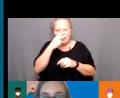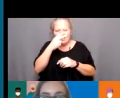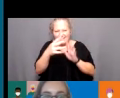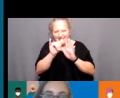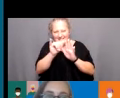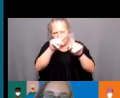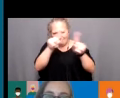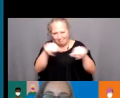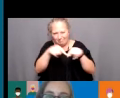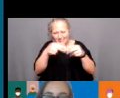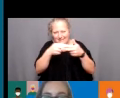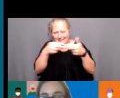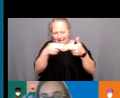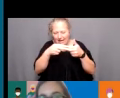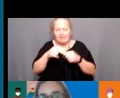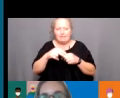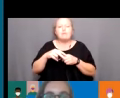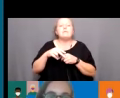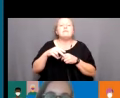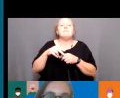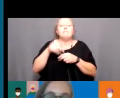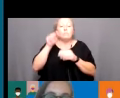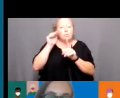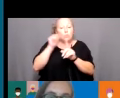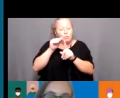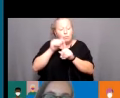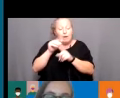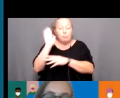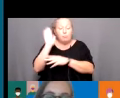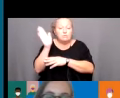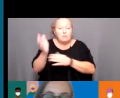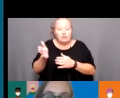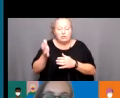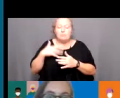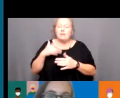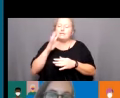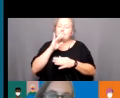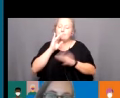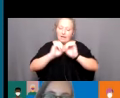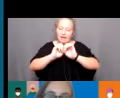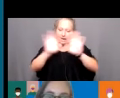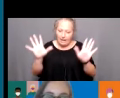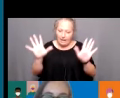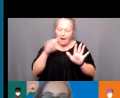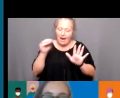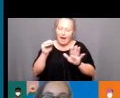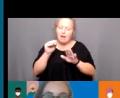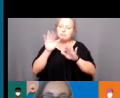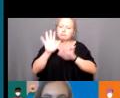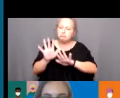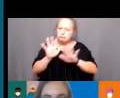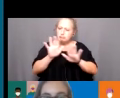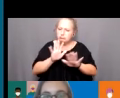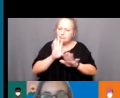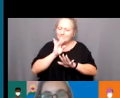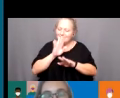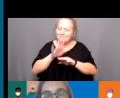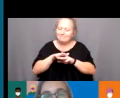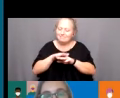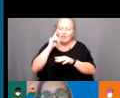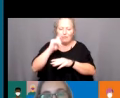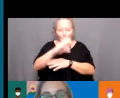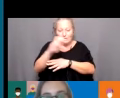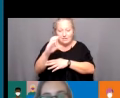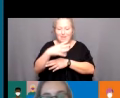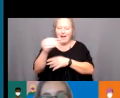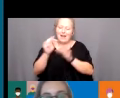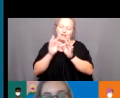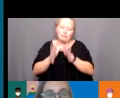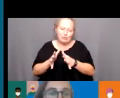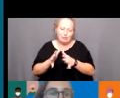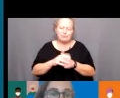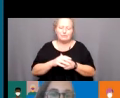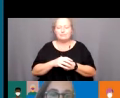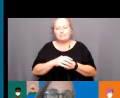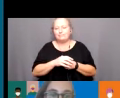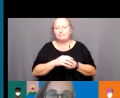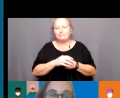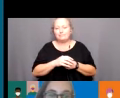we'd like to remind presenters to speak clearly and at a measured pace for our captioner and interpreters.